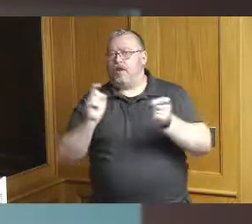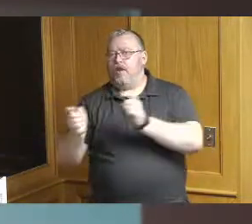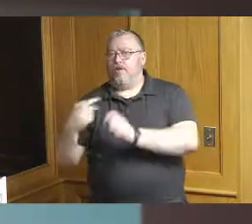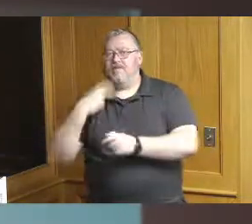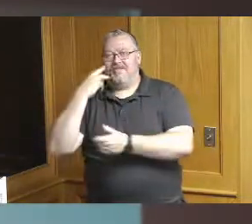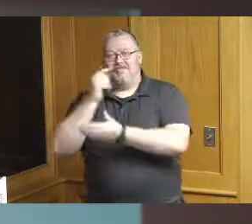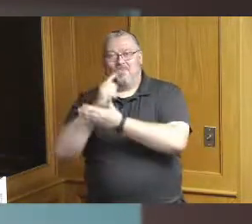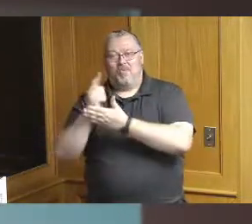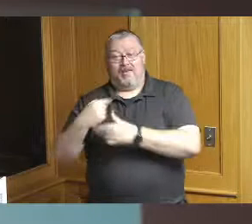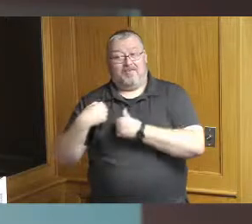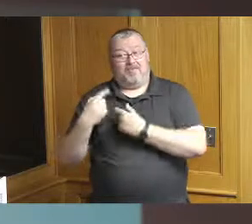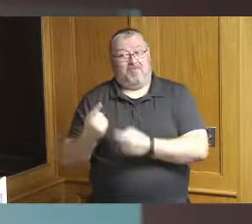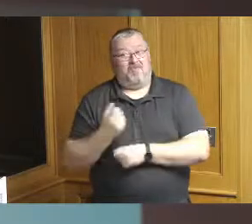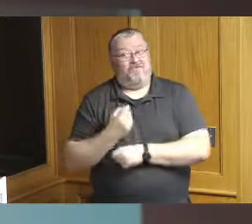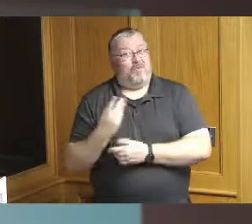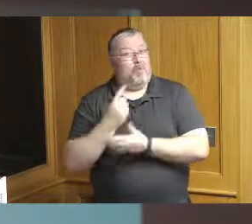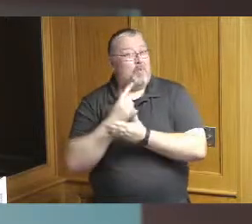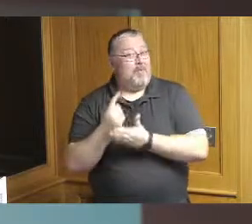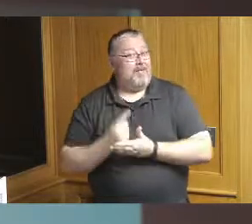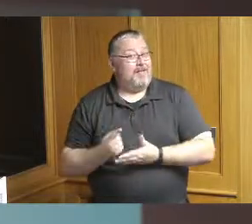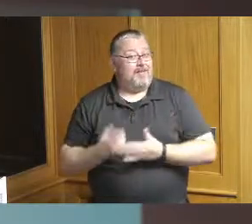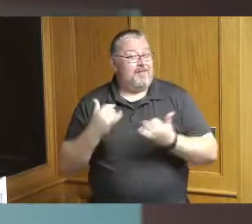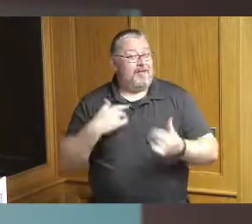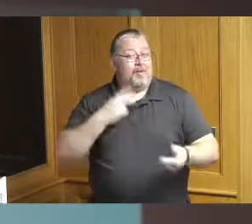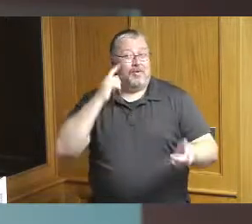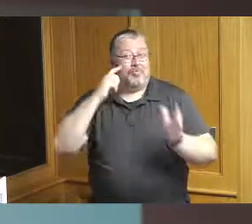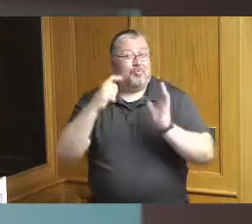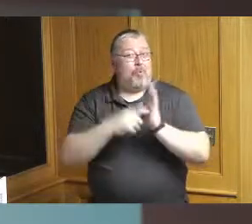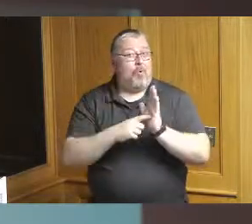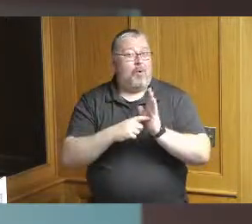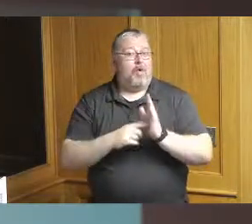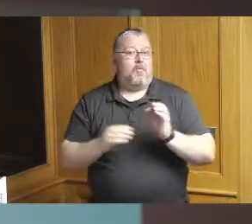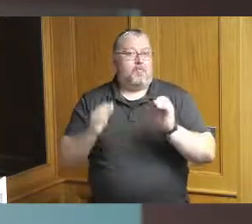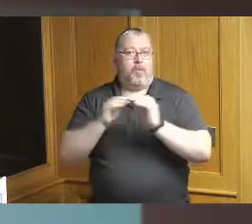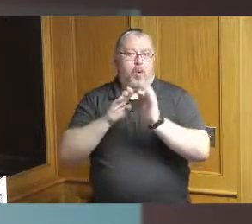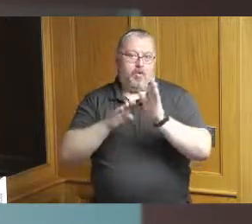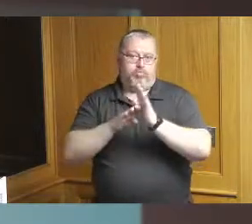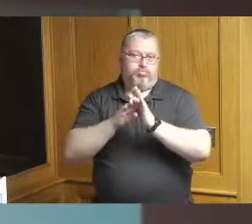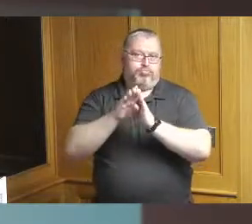so over the last couple weeks we are seeing a more steep line here we're seeing more folks in